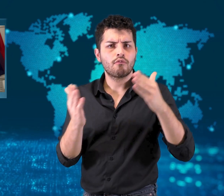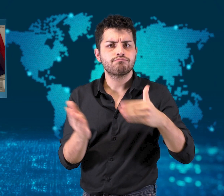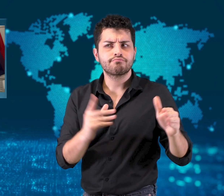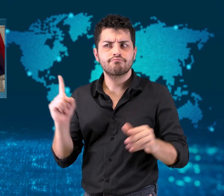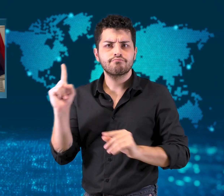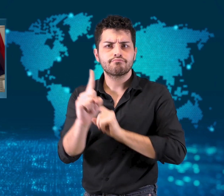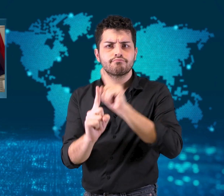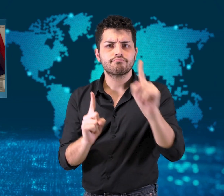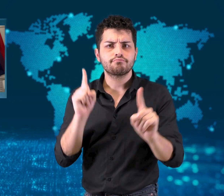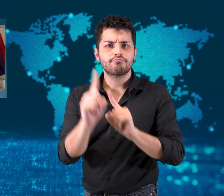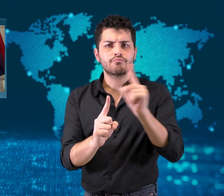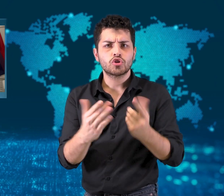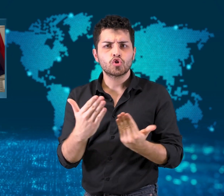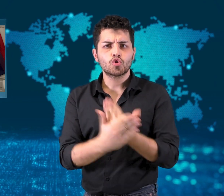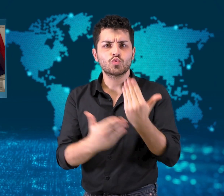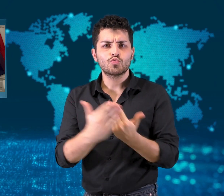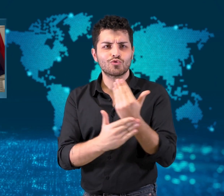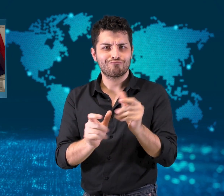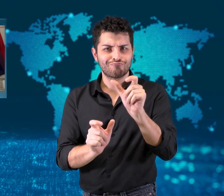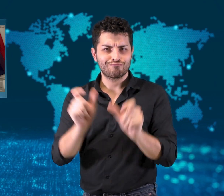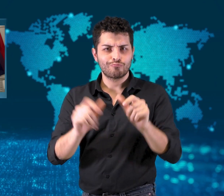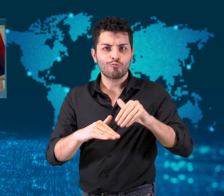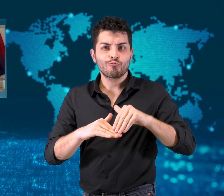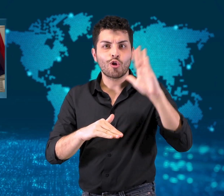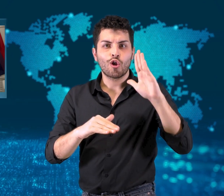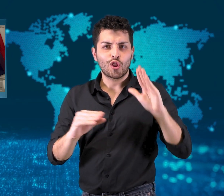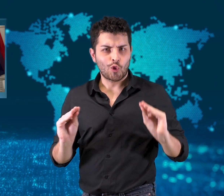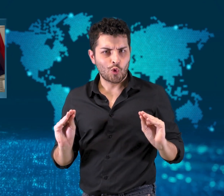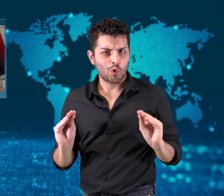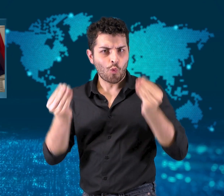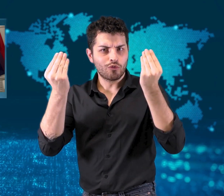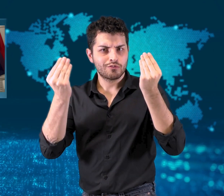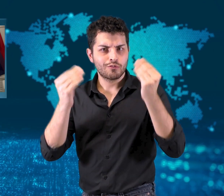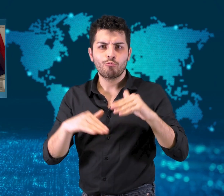more diverse parliament members.